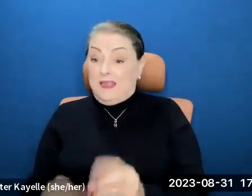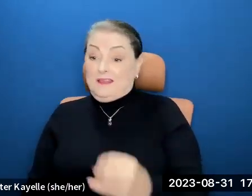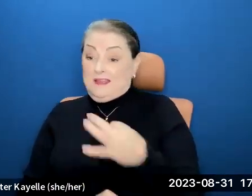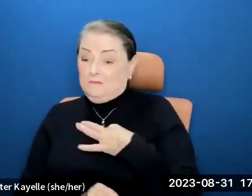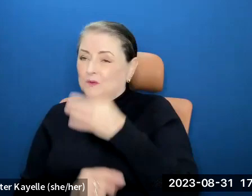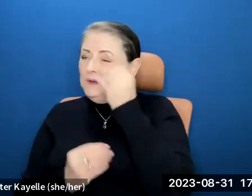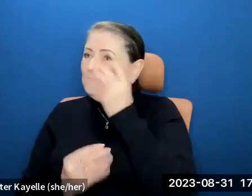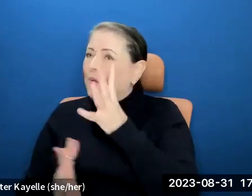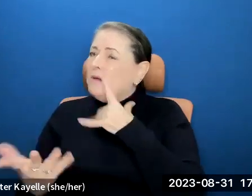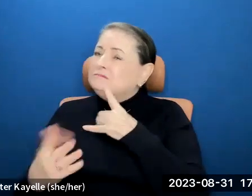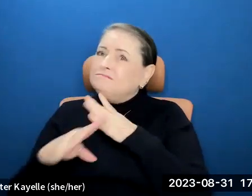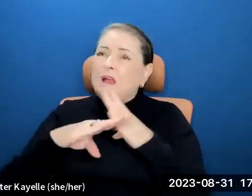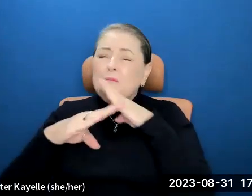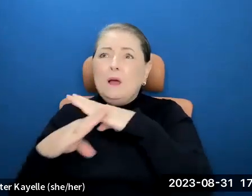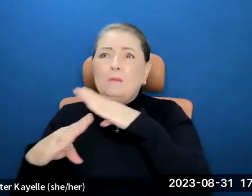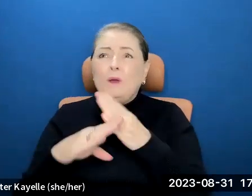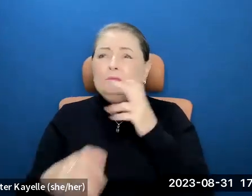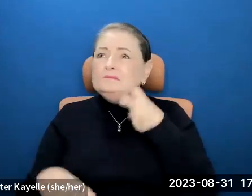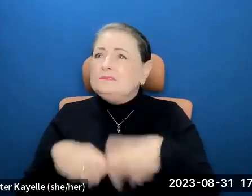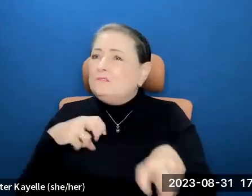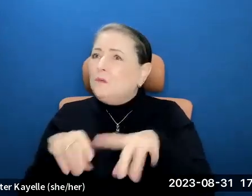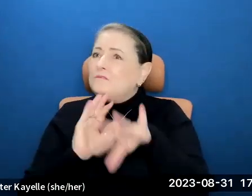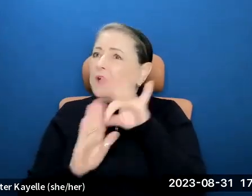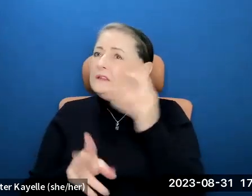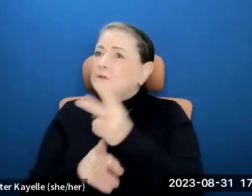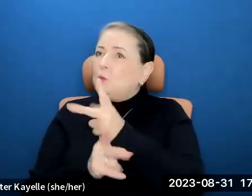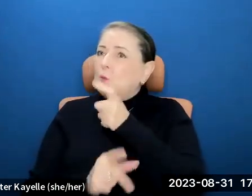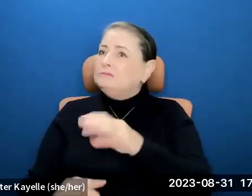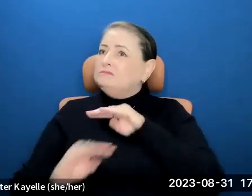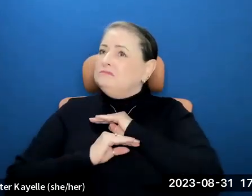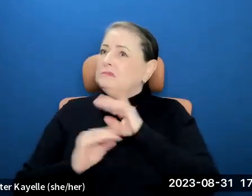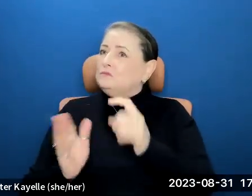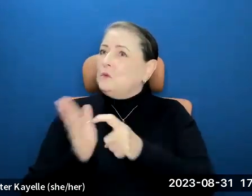it was difficult to find supervisors who meet this requirement this change will